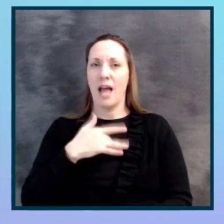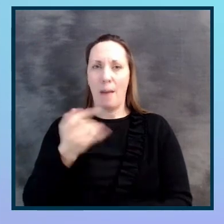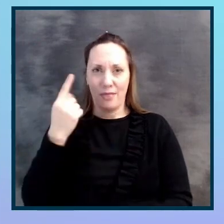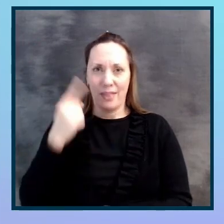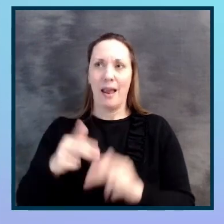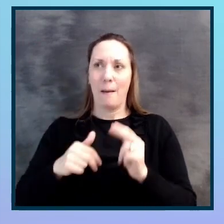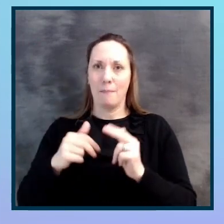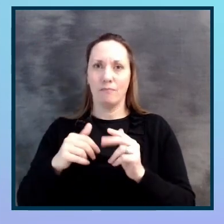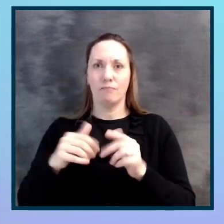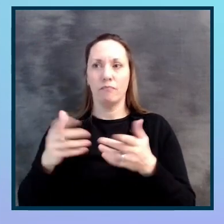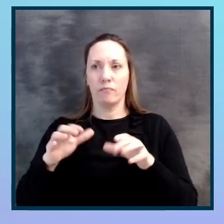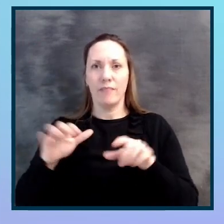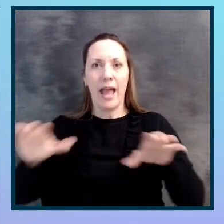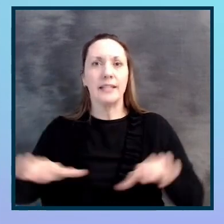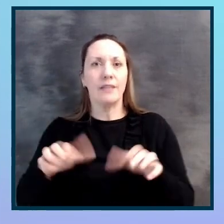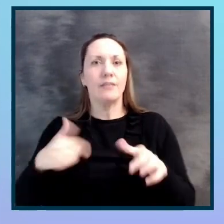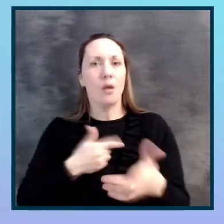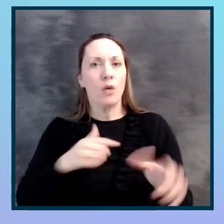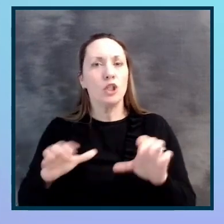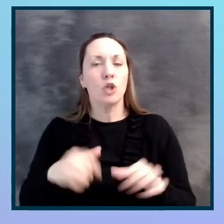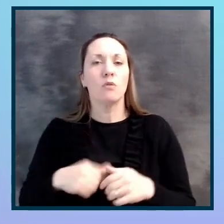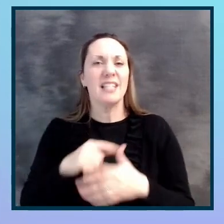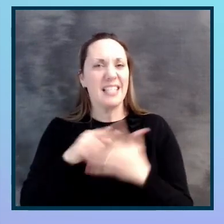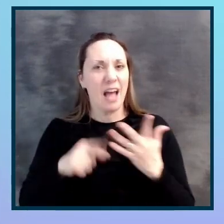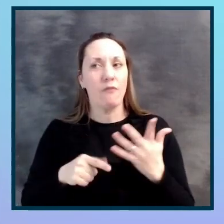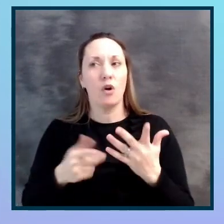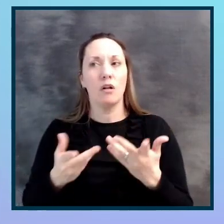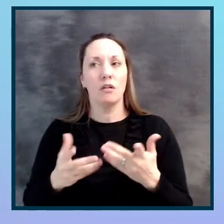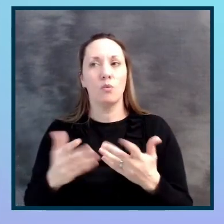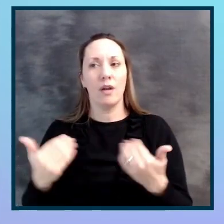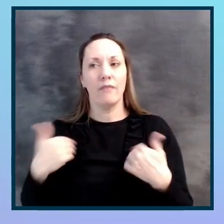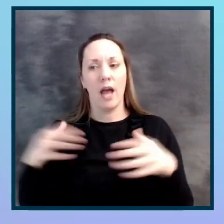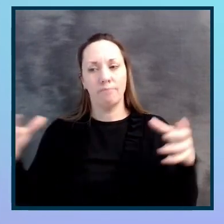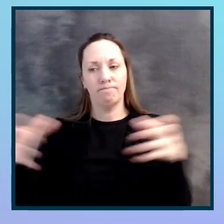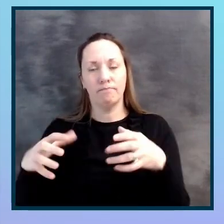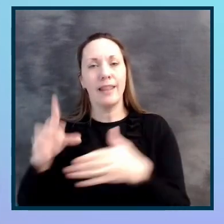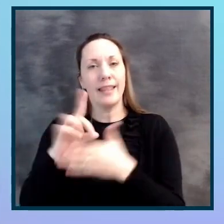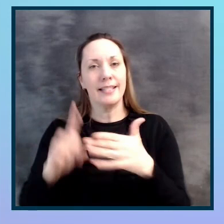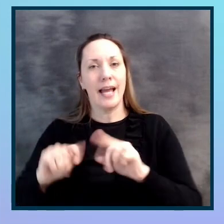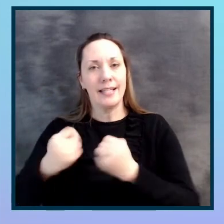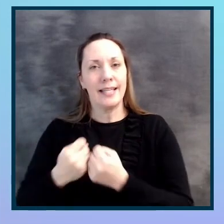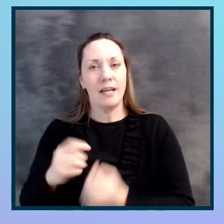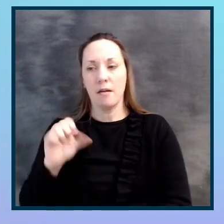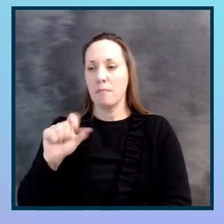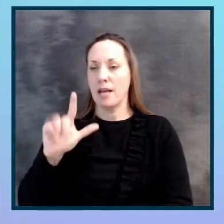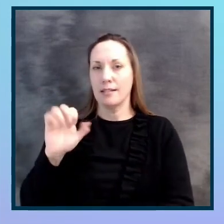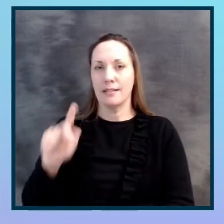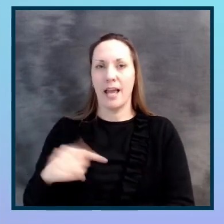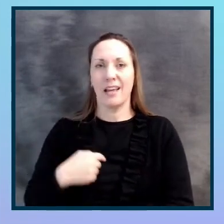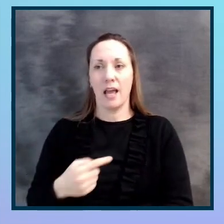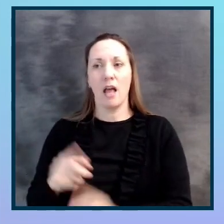We have had several of them with the design team at Slack, and we've heard again and again, how powerful those are,